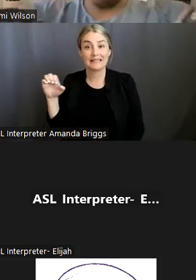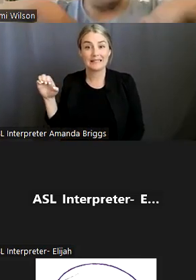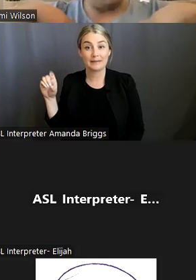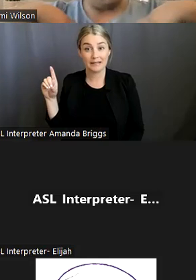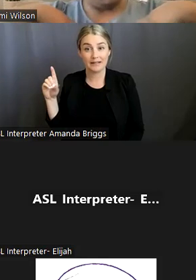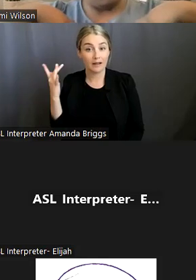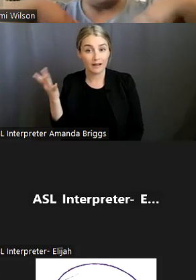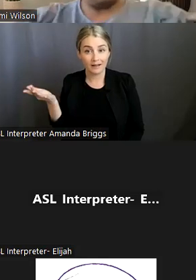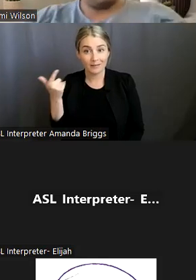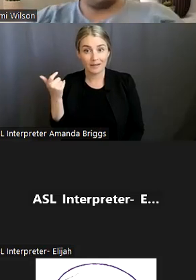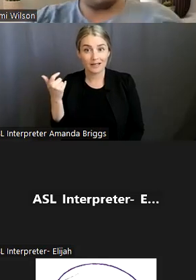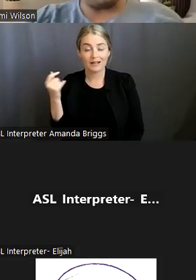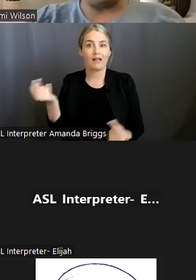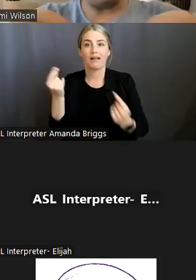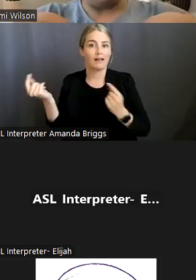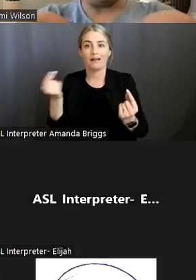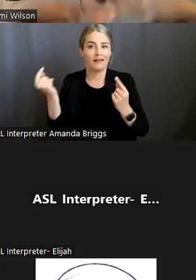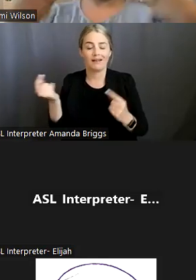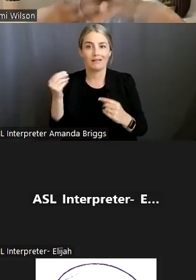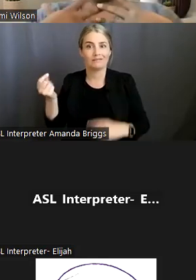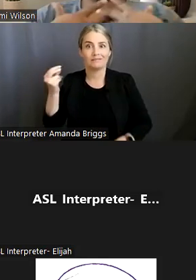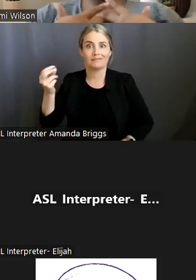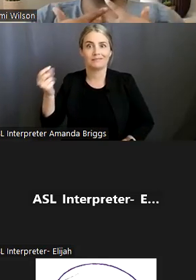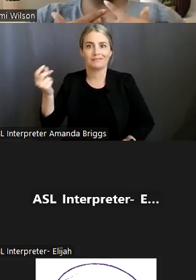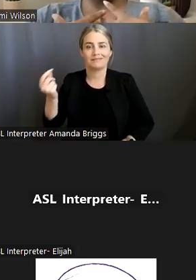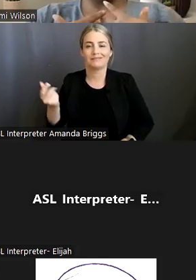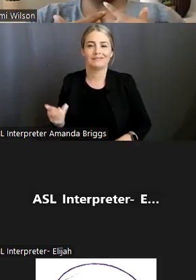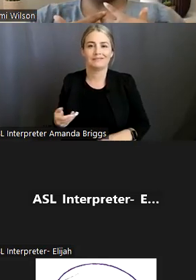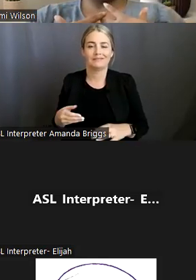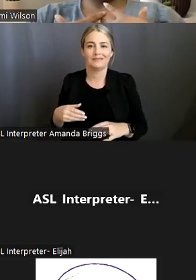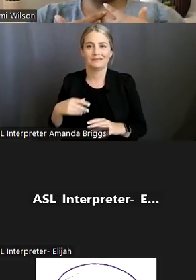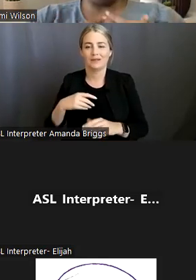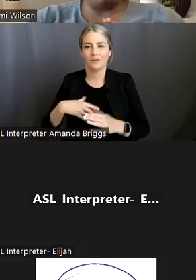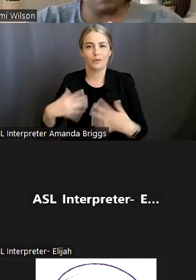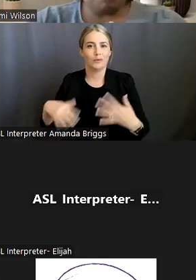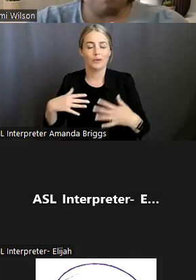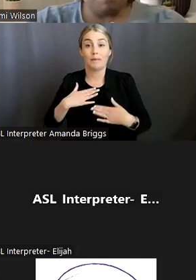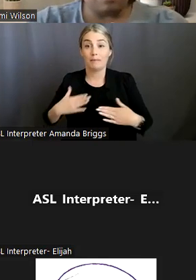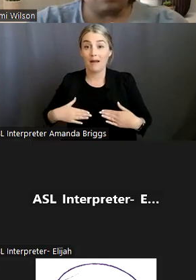you are sped up. Your body functions, not just